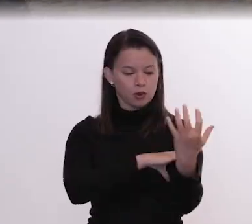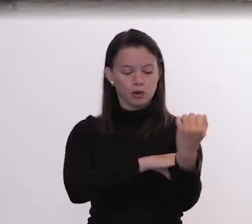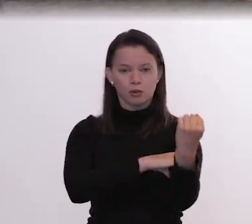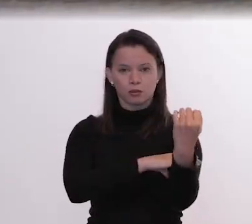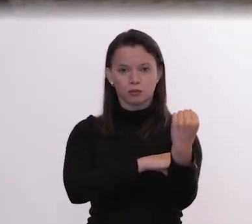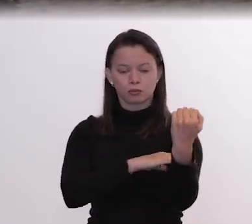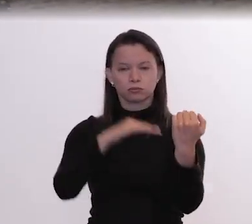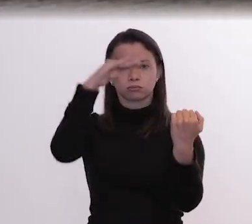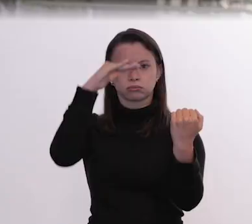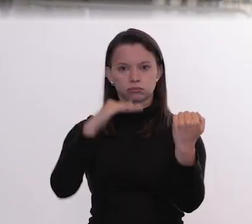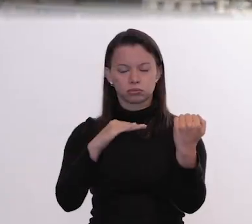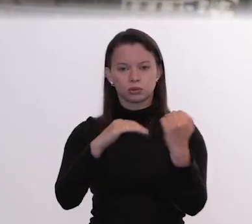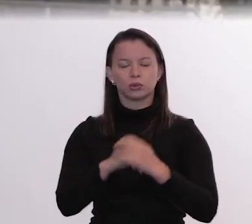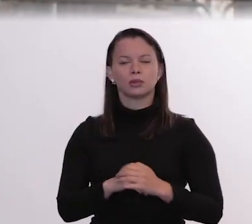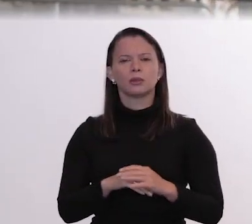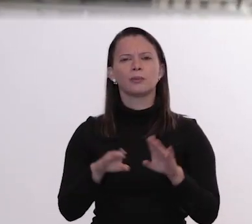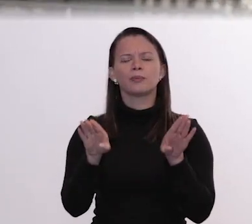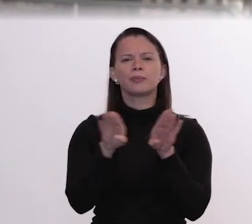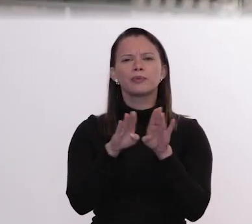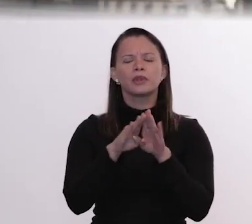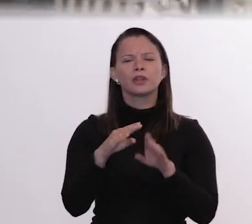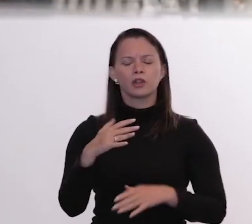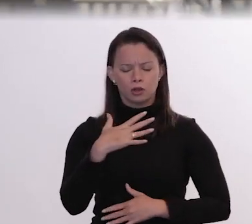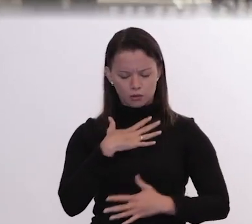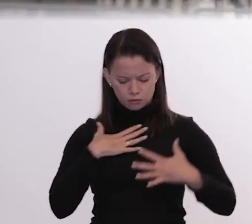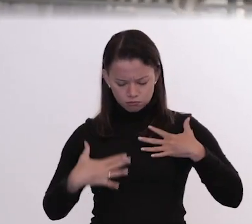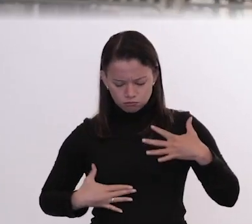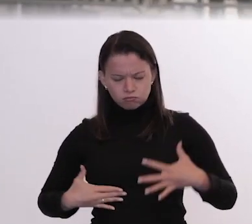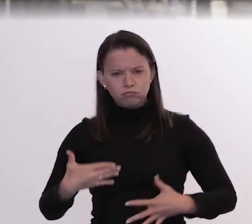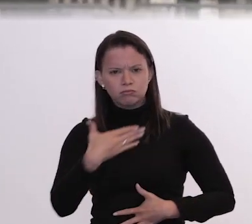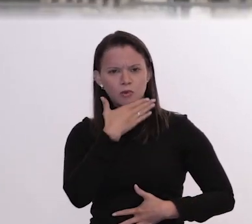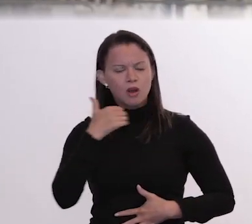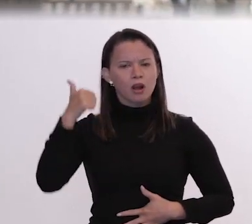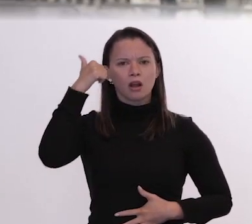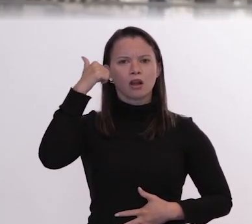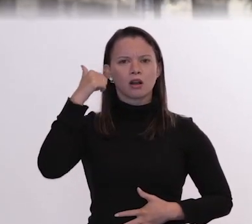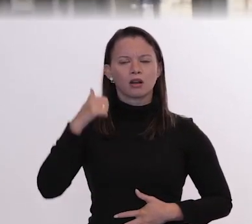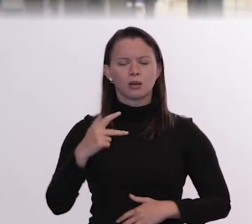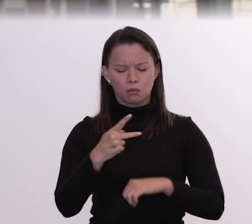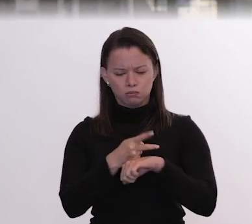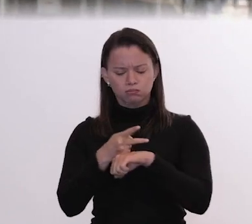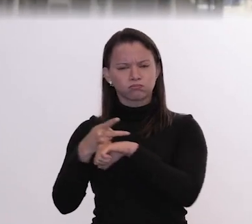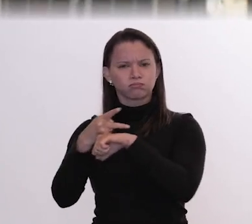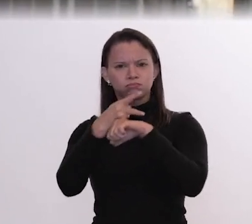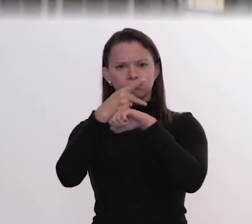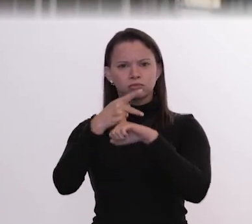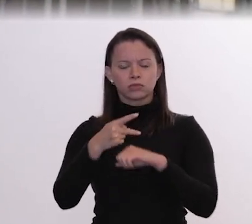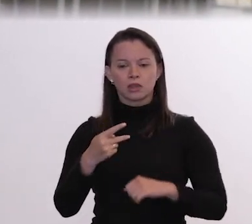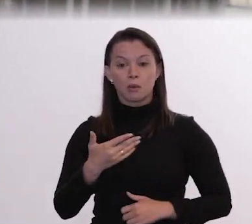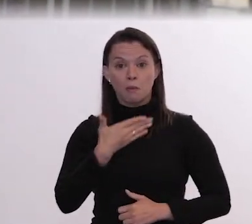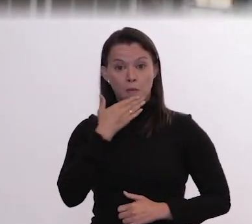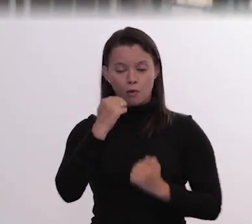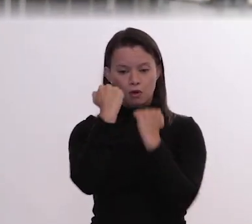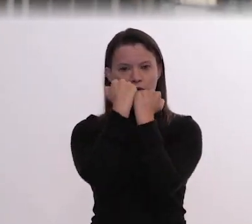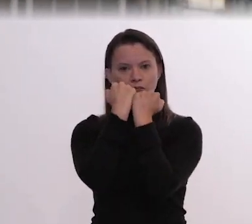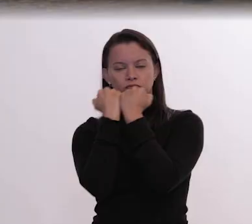protein indicators which are anti-inflammatory and improves immunity. And that was borrowed by hospitals,